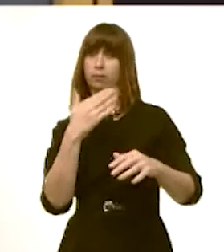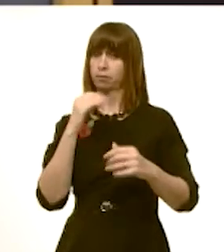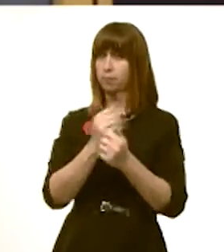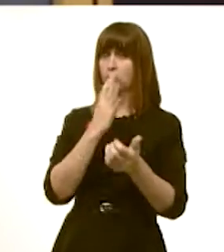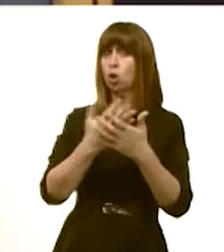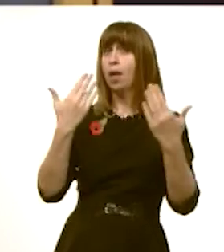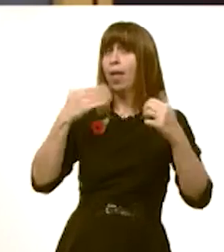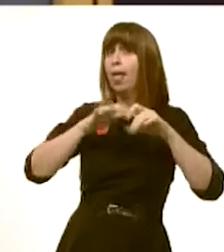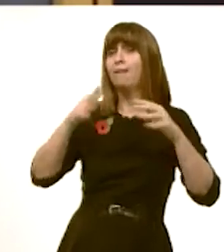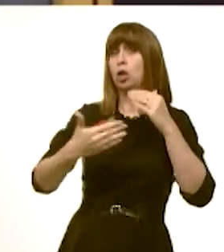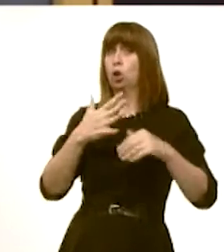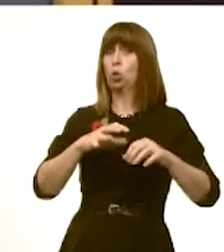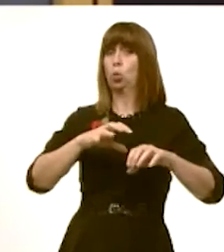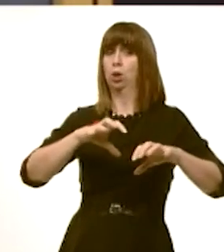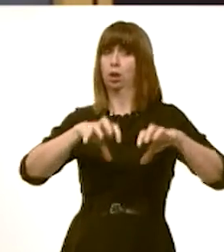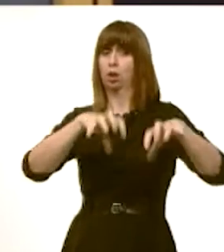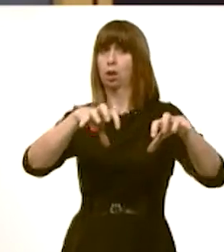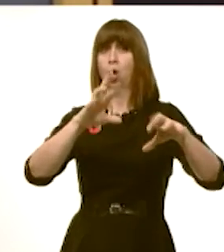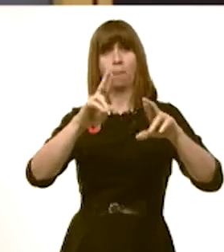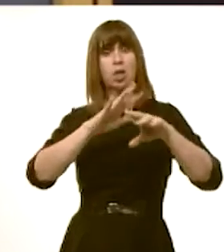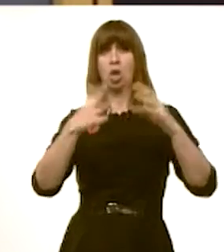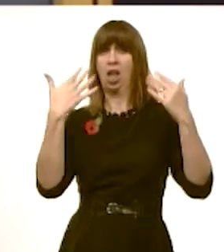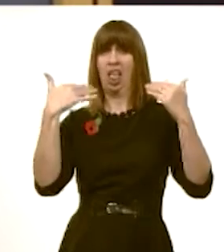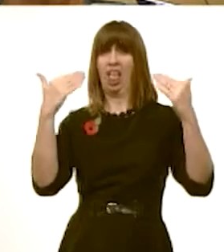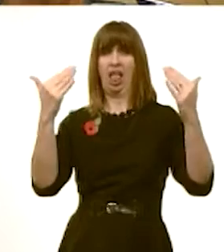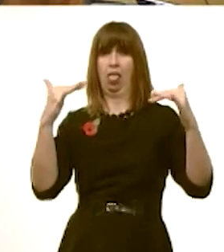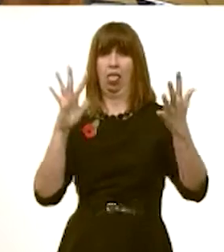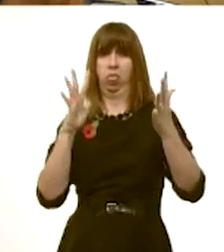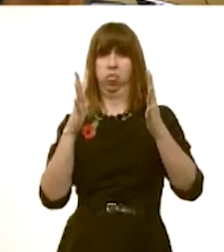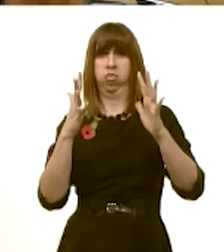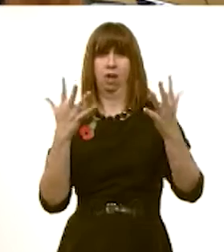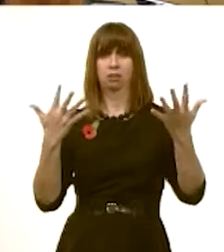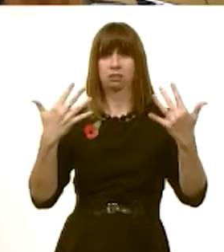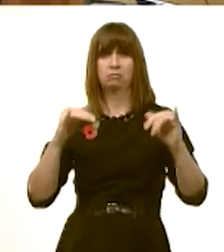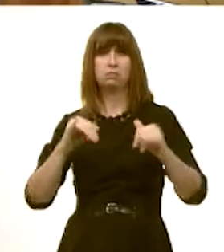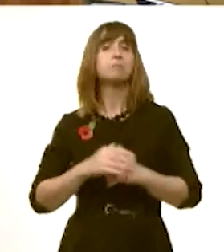from any development will not actually deteriorate further the air quality in Port Talbot? Carwyn Jones: We would not wish to see that and nor would we expect that.